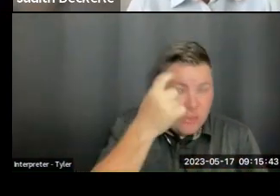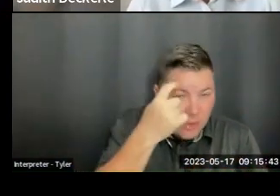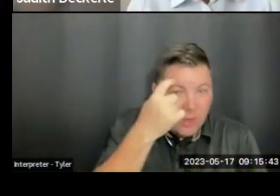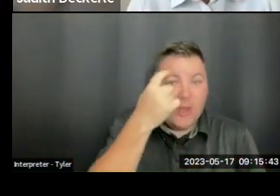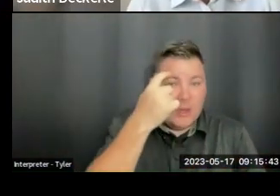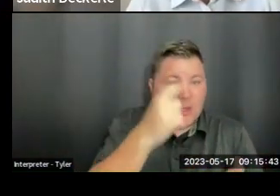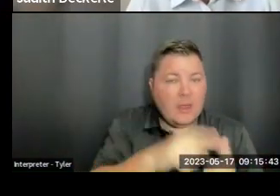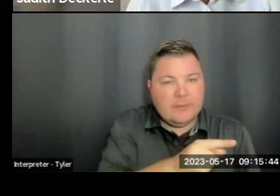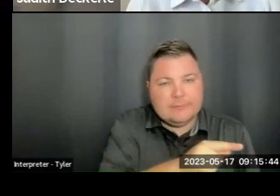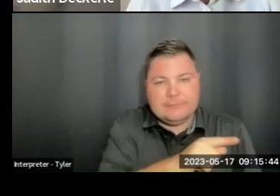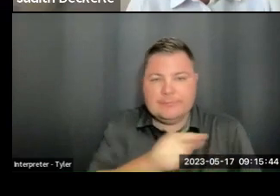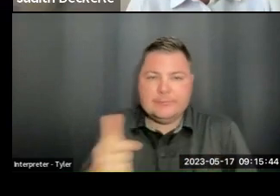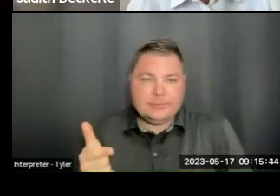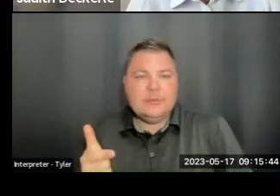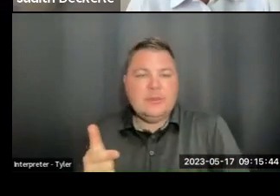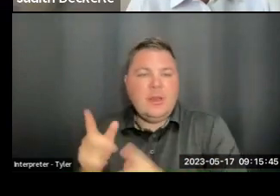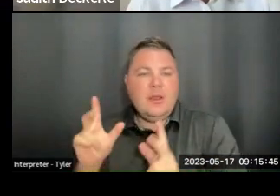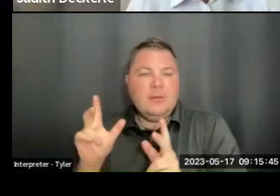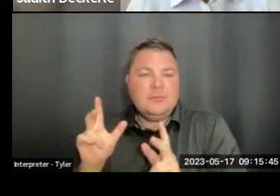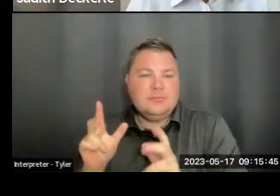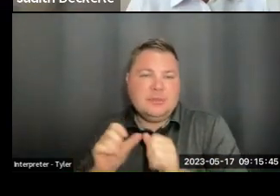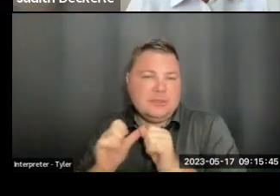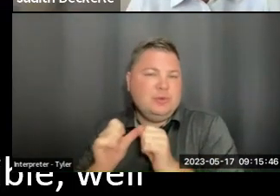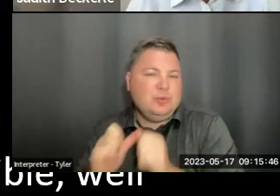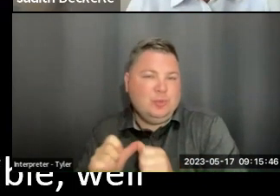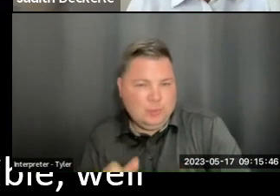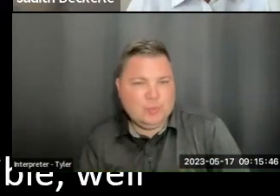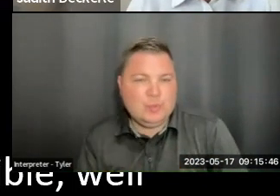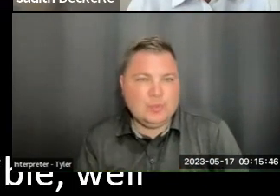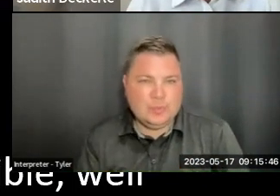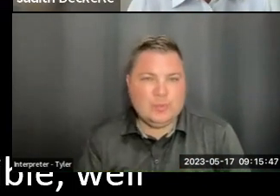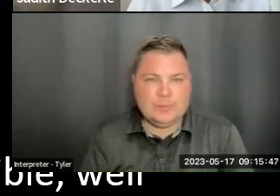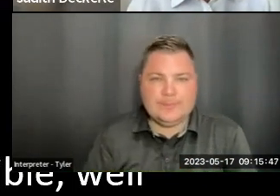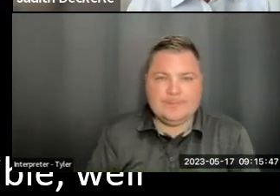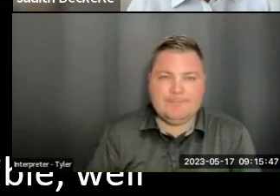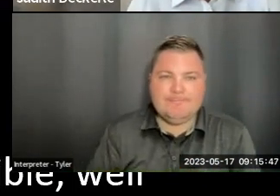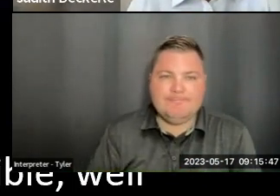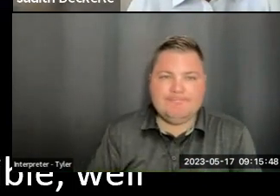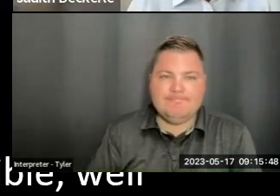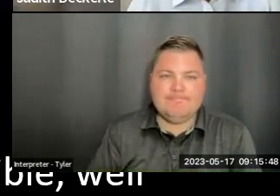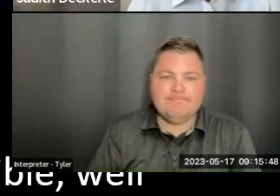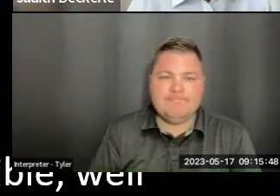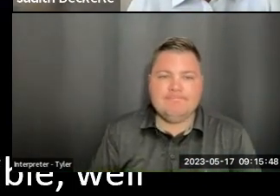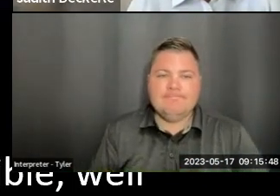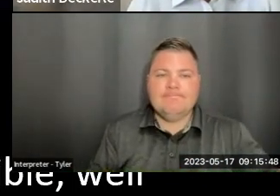of speed and let the person speaking finish their train of thought before